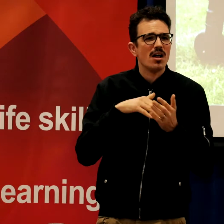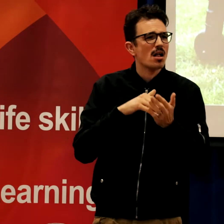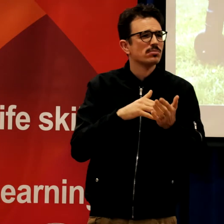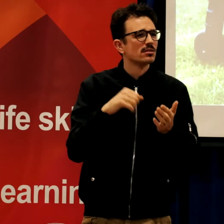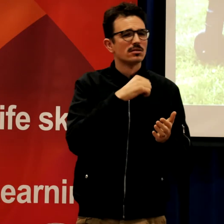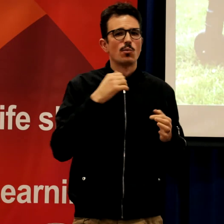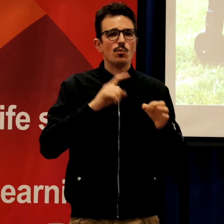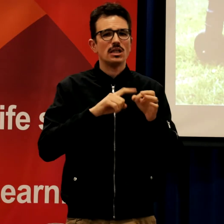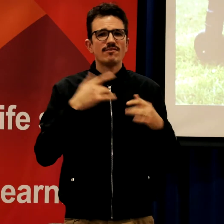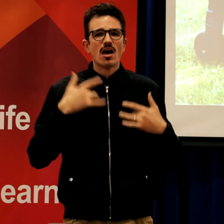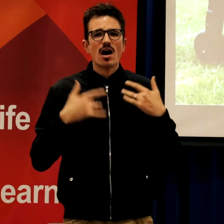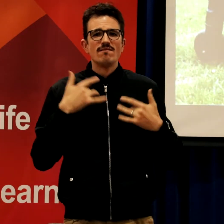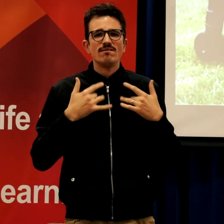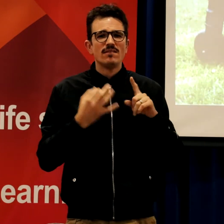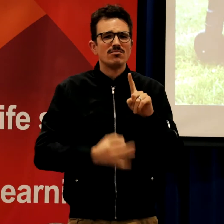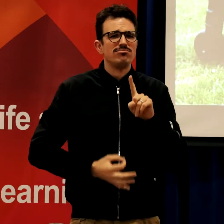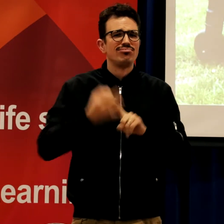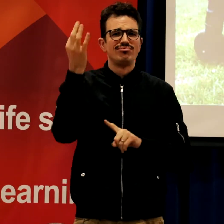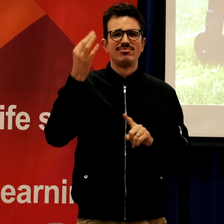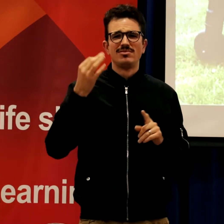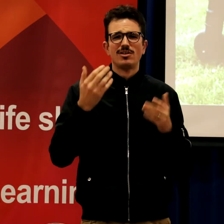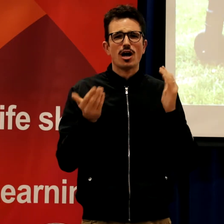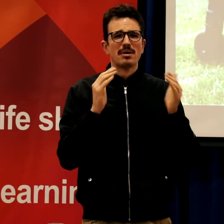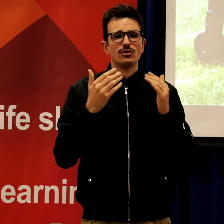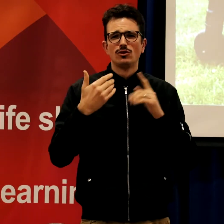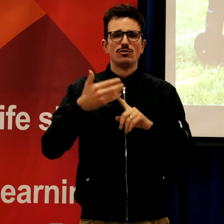Massive impact, the help, the access that we have, the type,